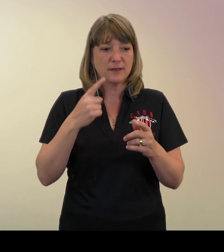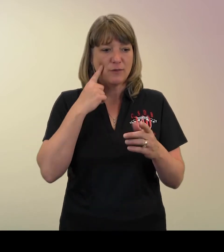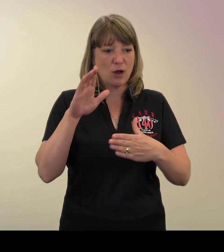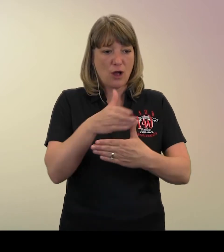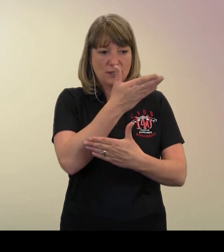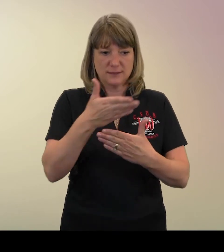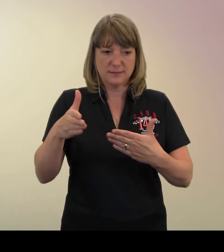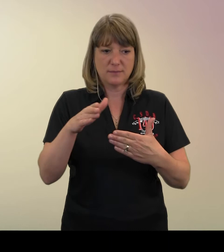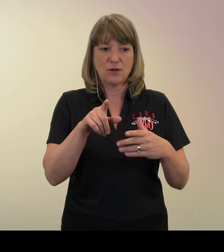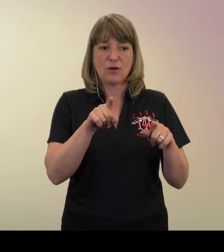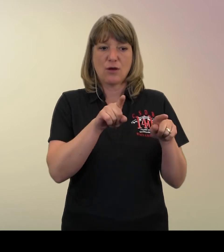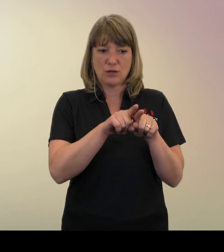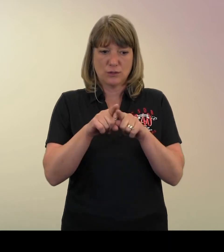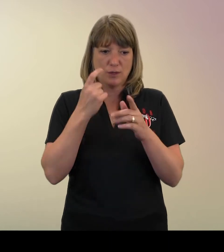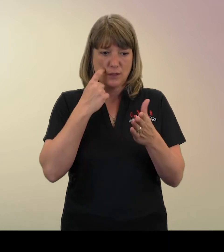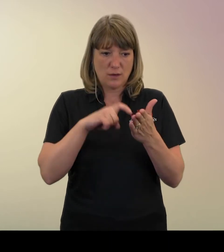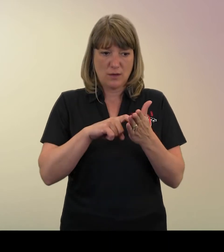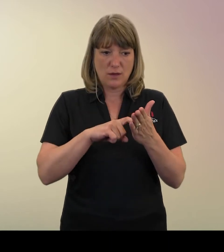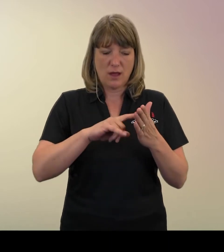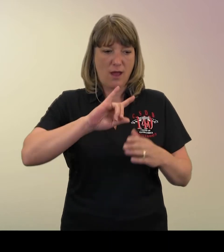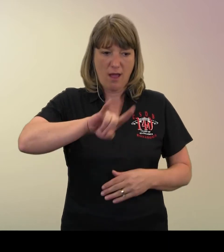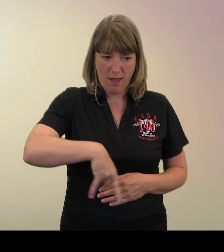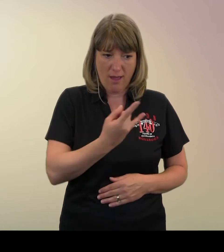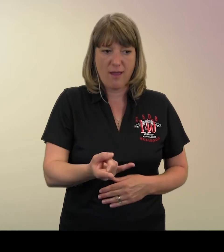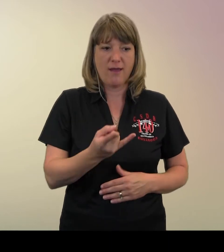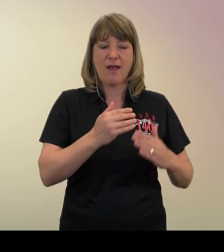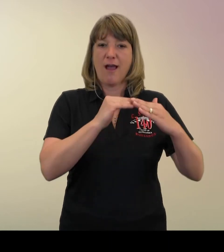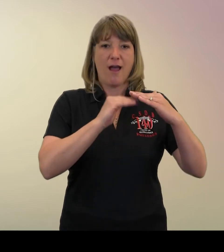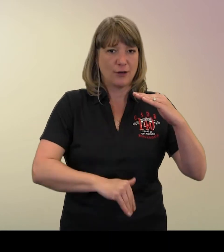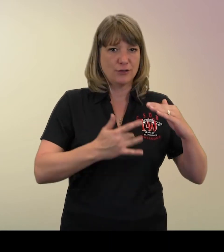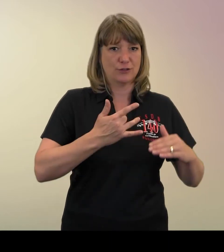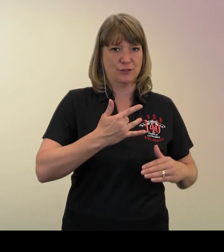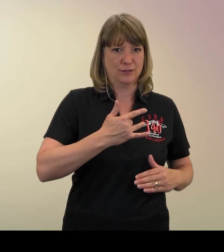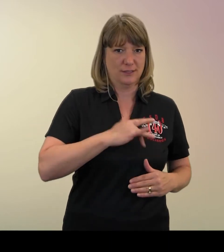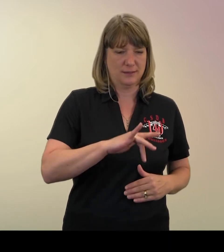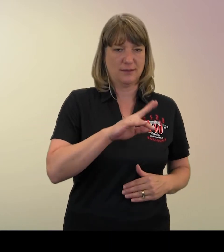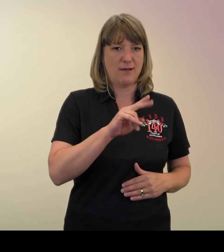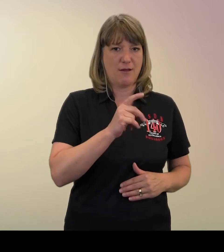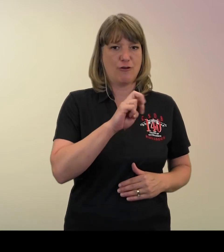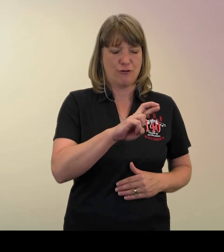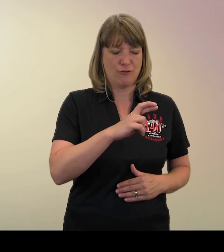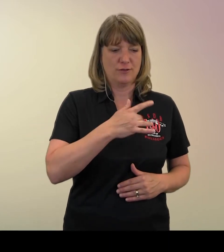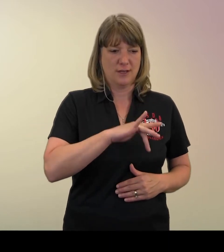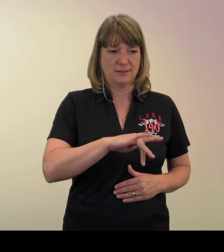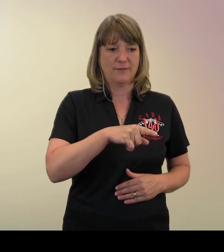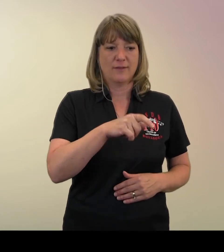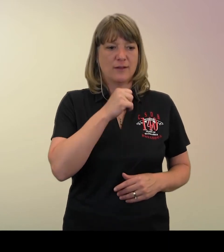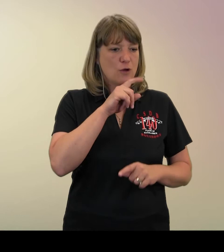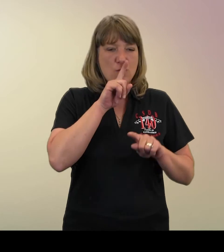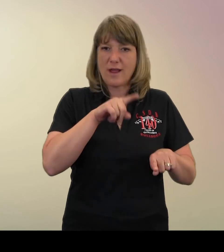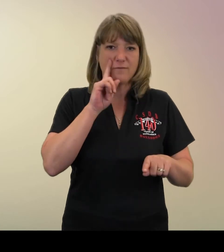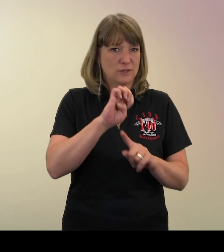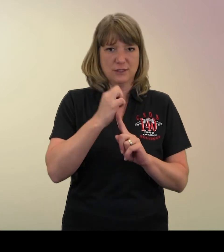Sometimes in children, who have autism, we see that they are the reverse. They're under sensitive.